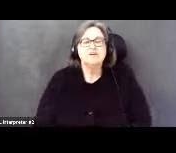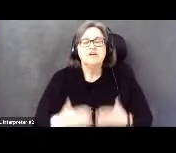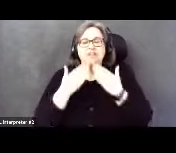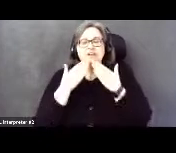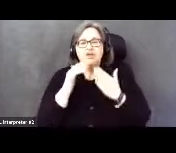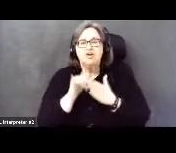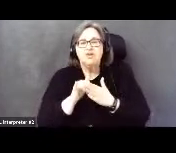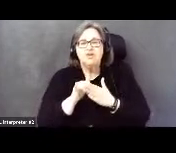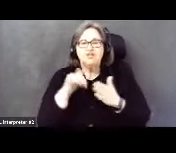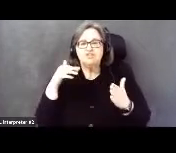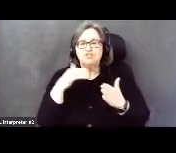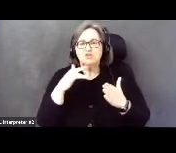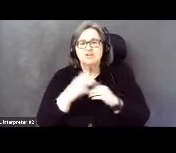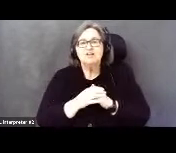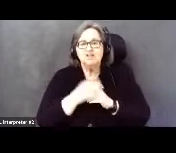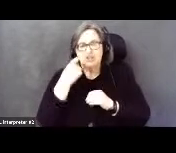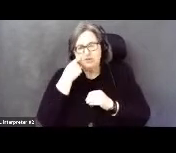is a study that's going to take place